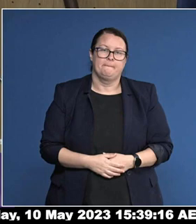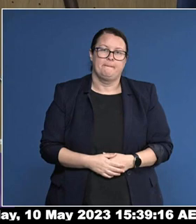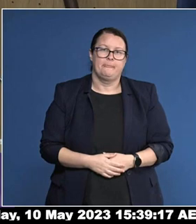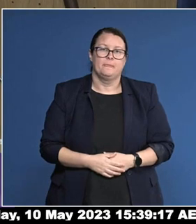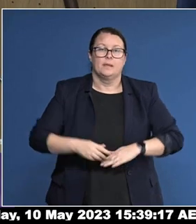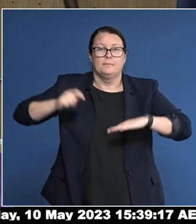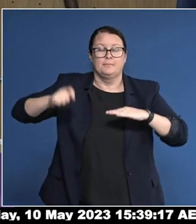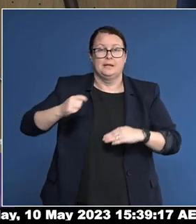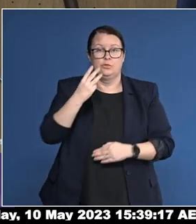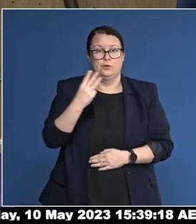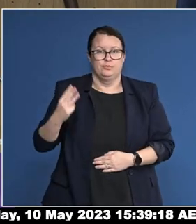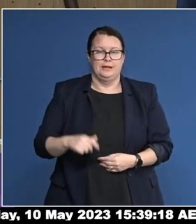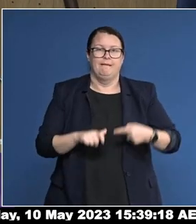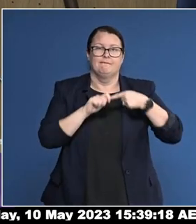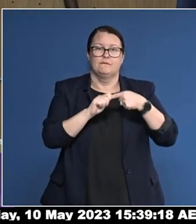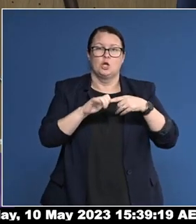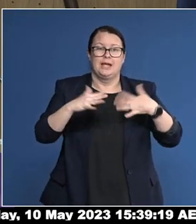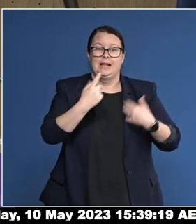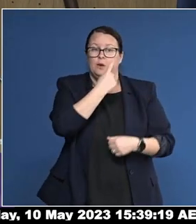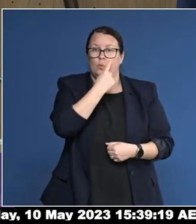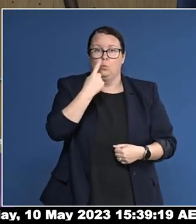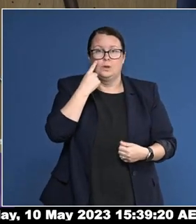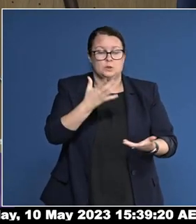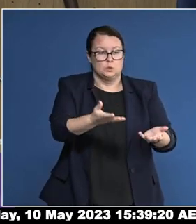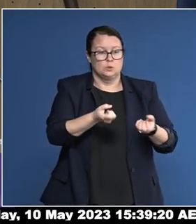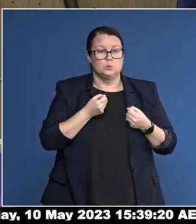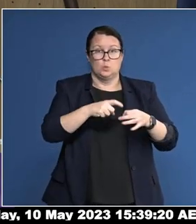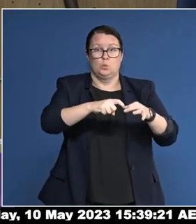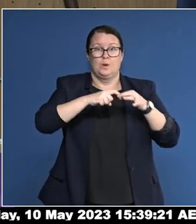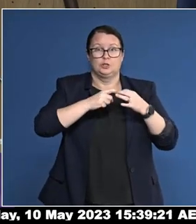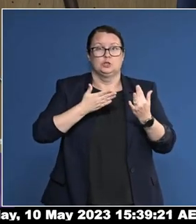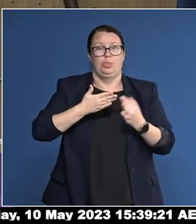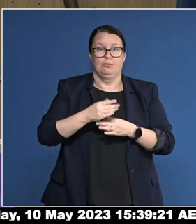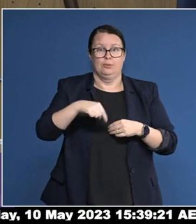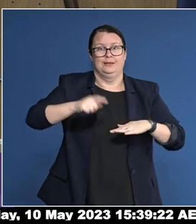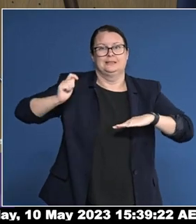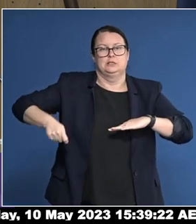1. Any witness who took questions on notice during the hearing should provide their